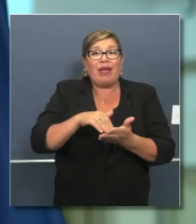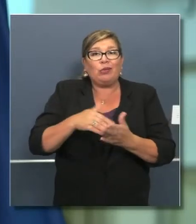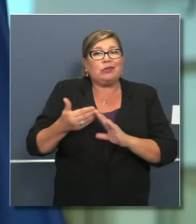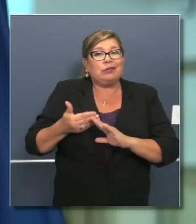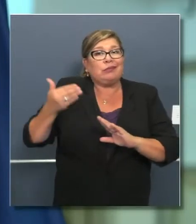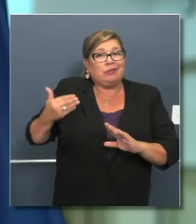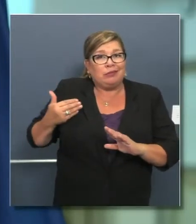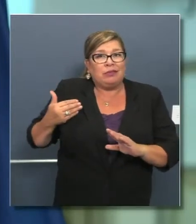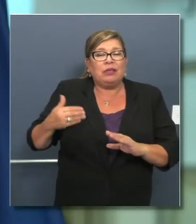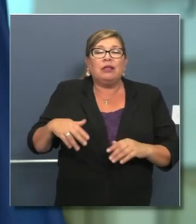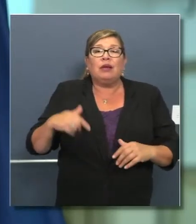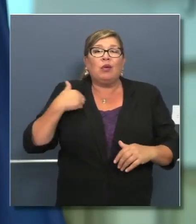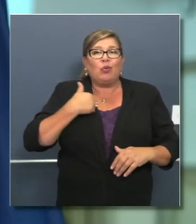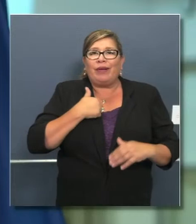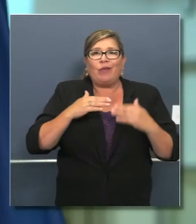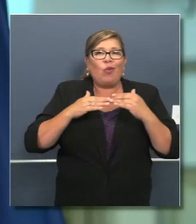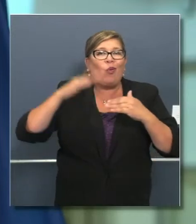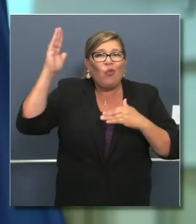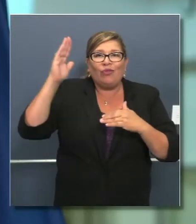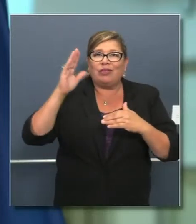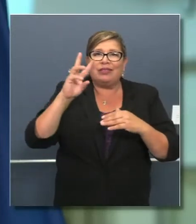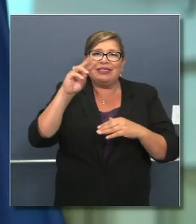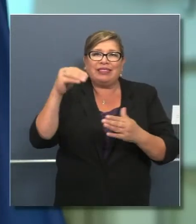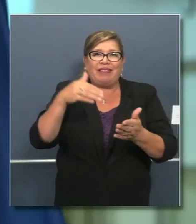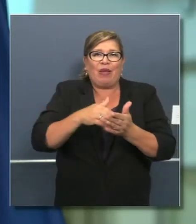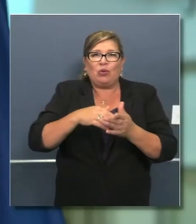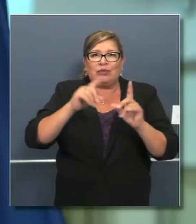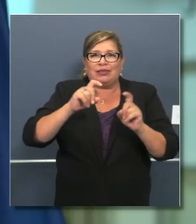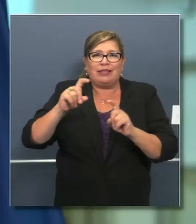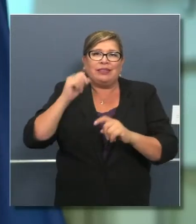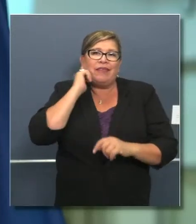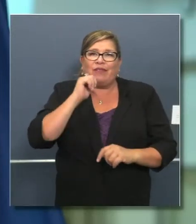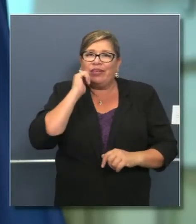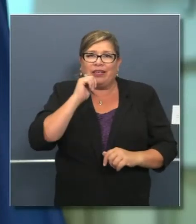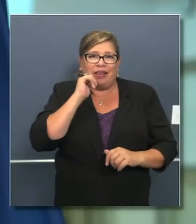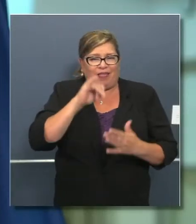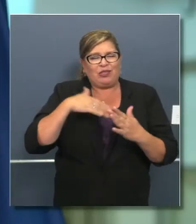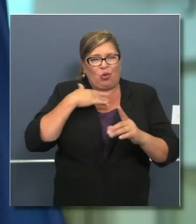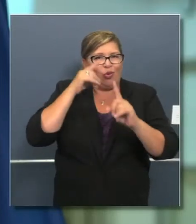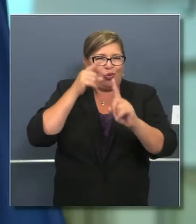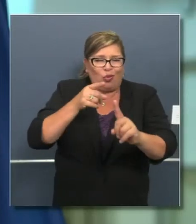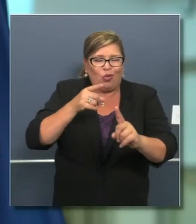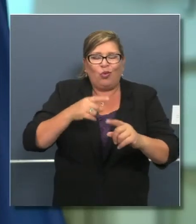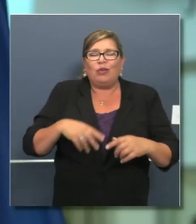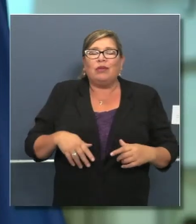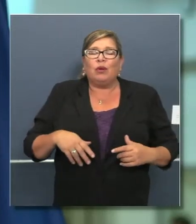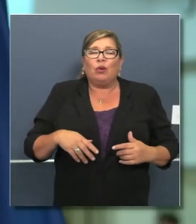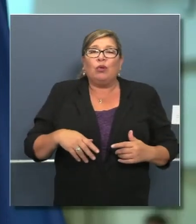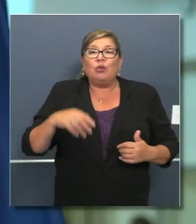our goal of sixty thousand tests on a daily basis remind people these tests and this shouldn't be a